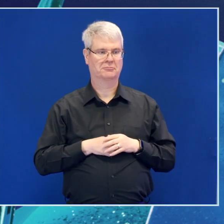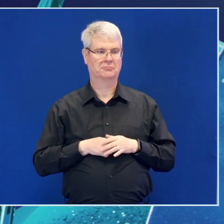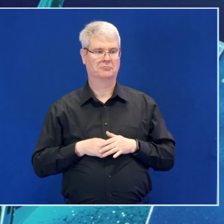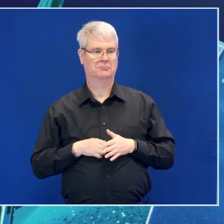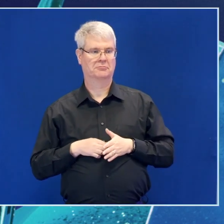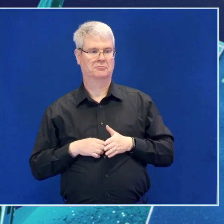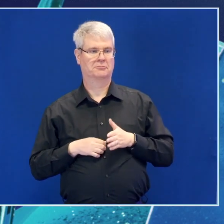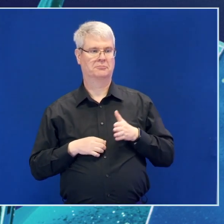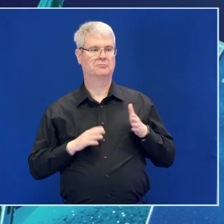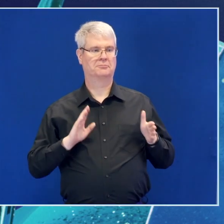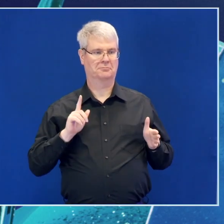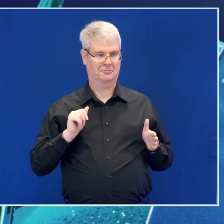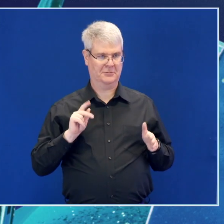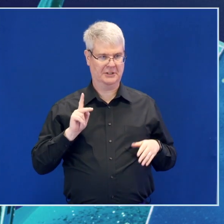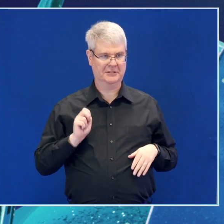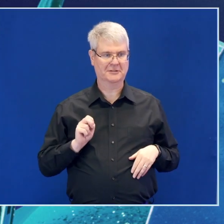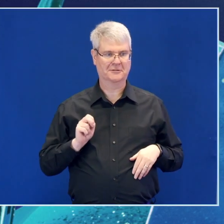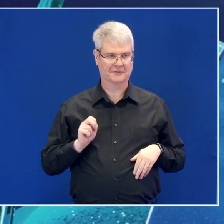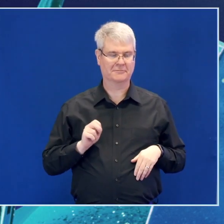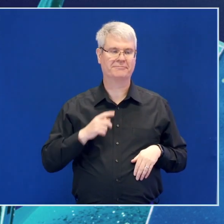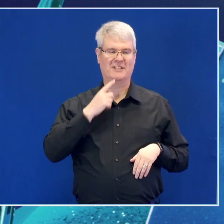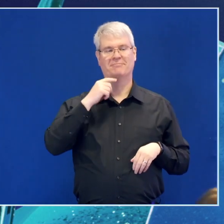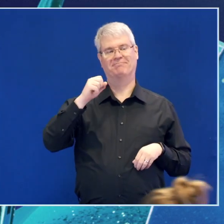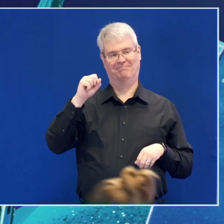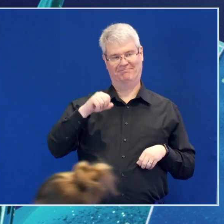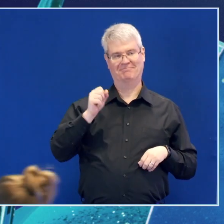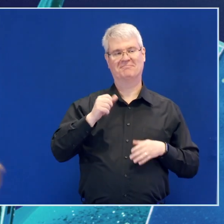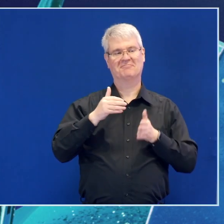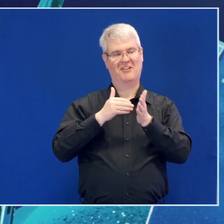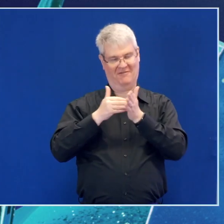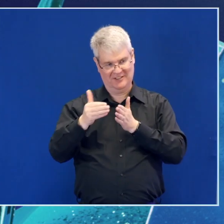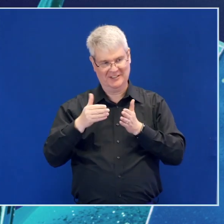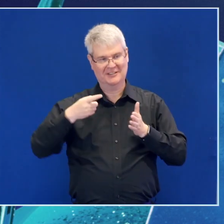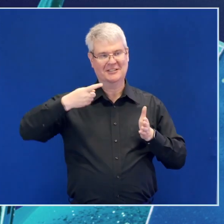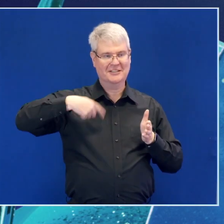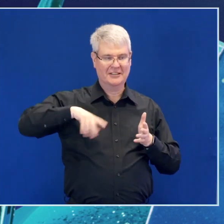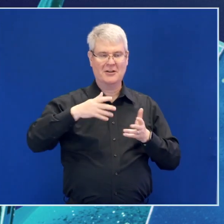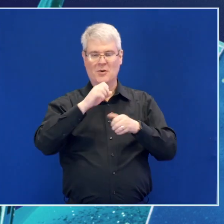And again, in disability and neurodiversity employee resource groups, it's closing in on 10,000 people.